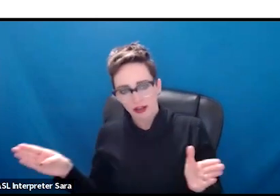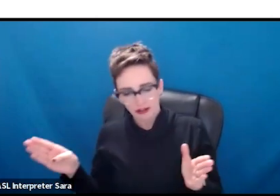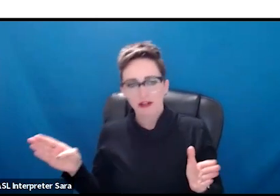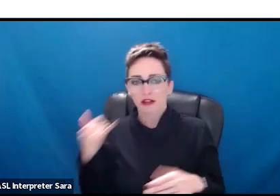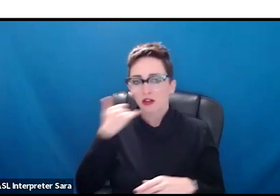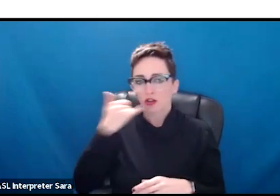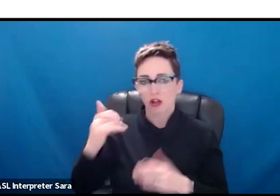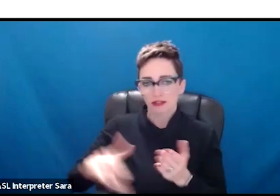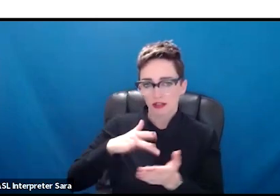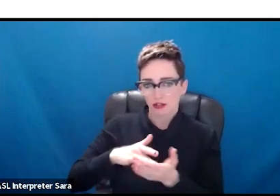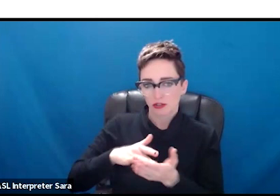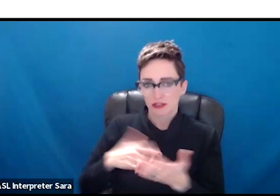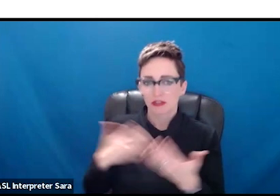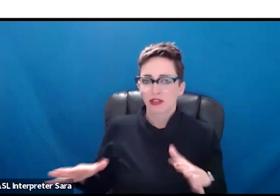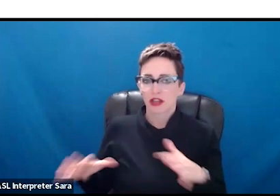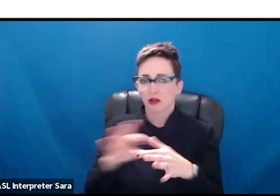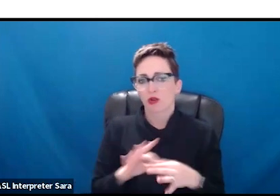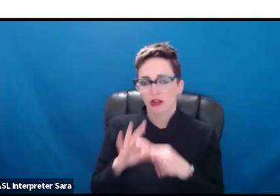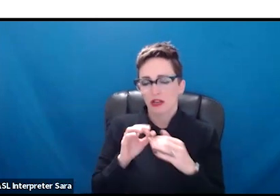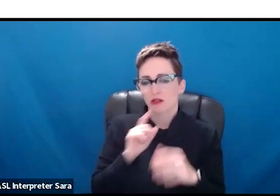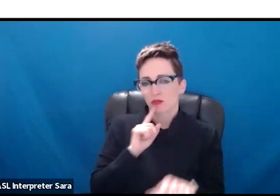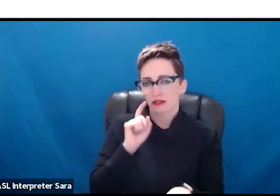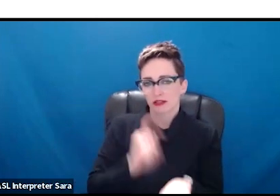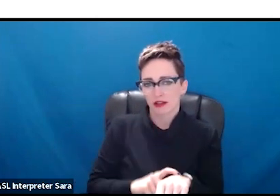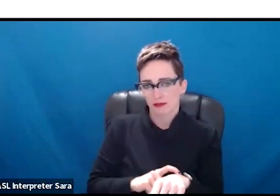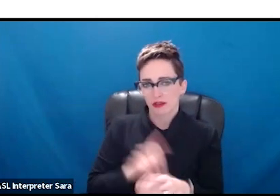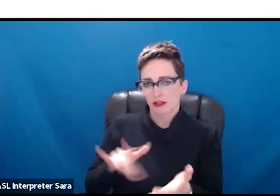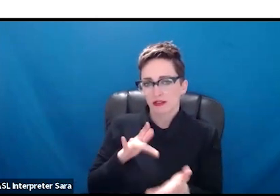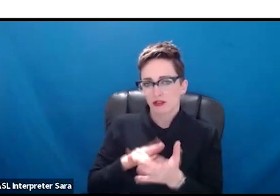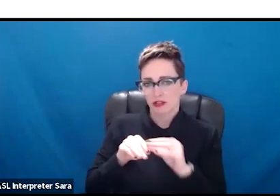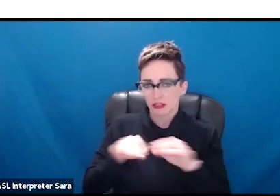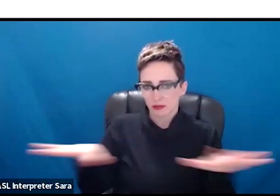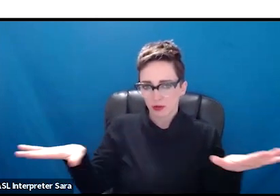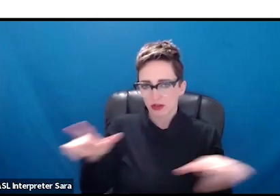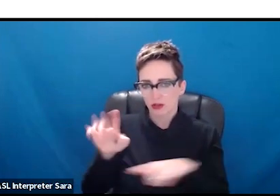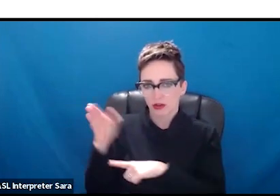that are coordinated in real time, centrally deployed 24/7 Mobile Crisis,